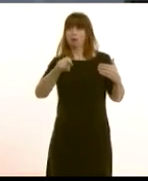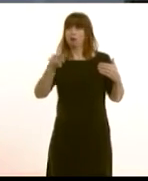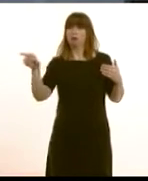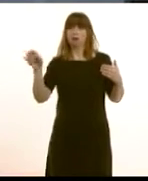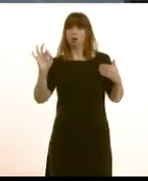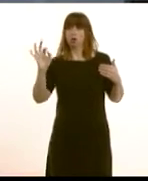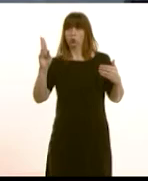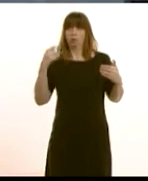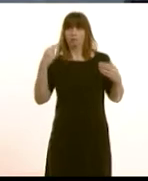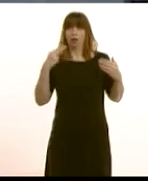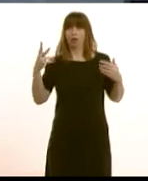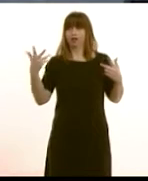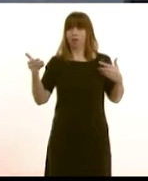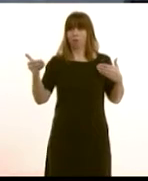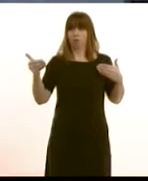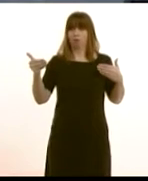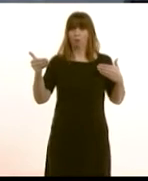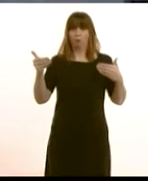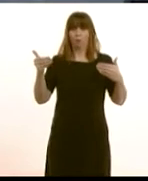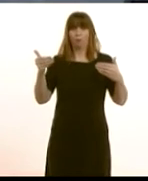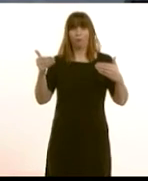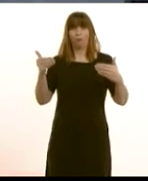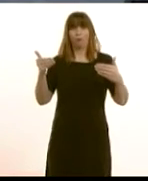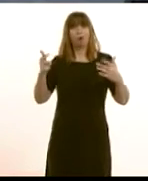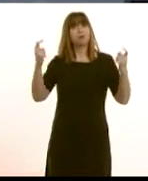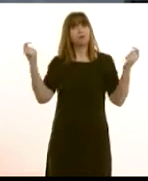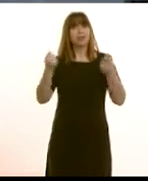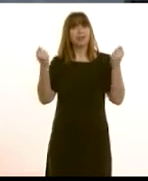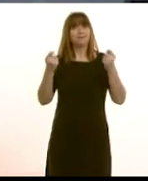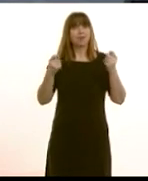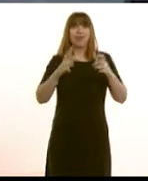Would you agree with me, First Minister, that the outstanding success policy in education